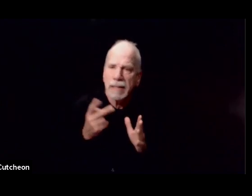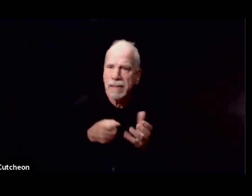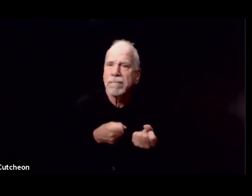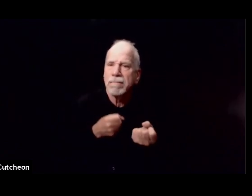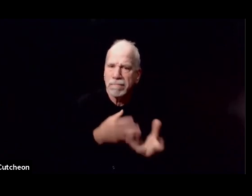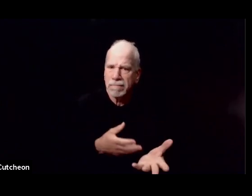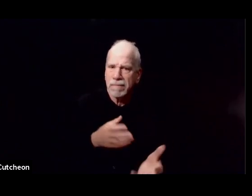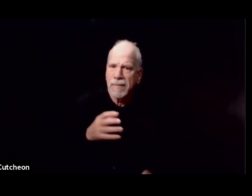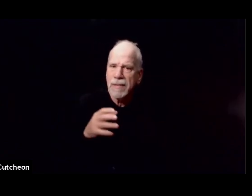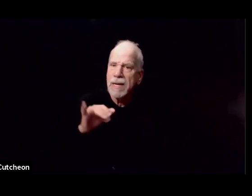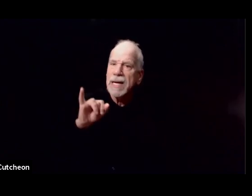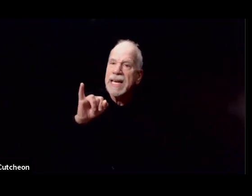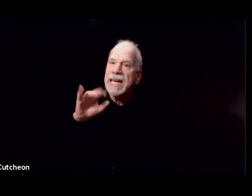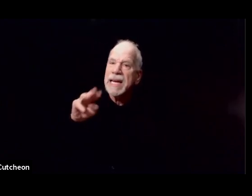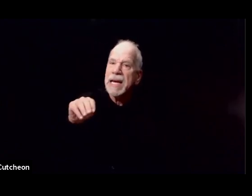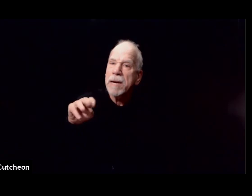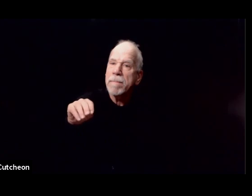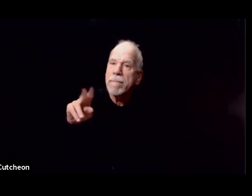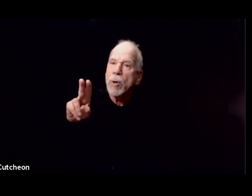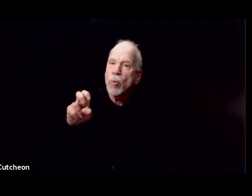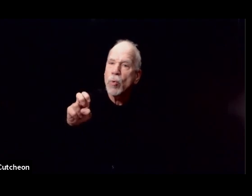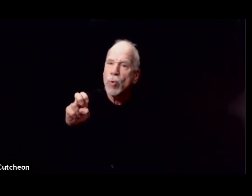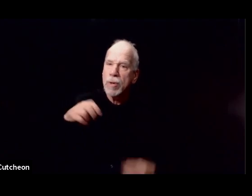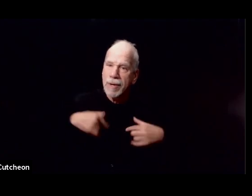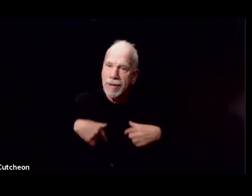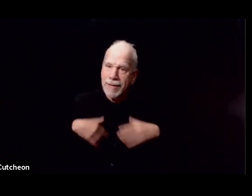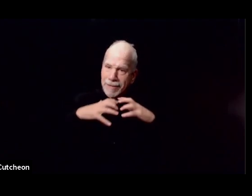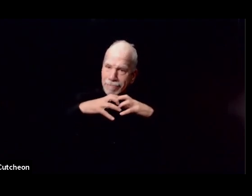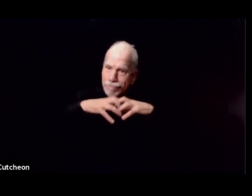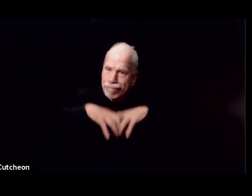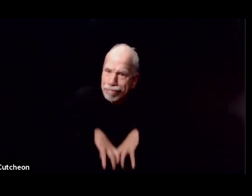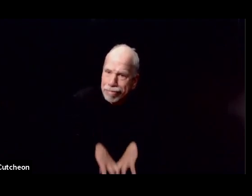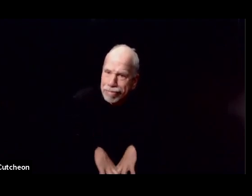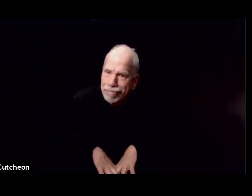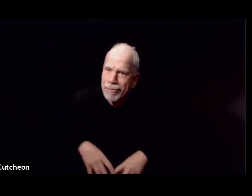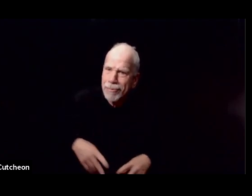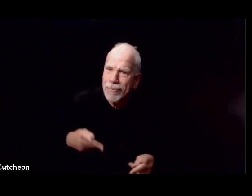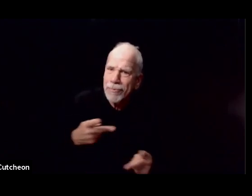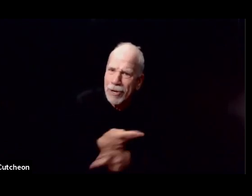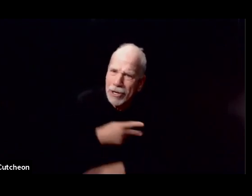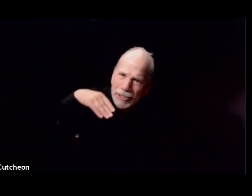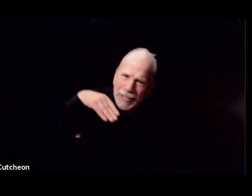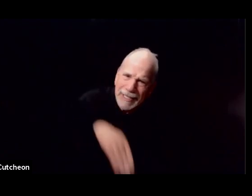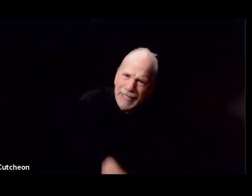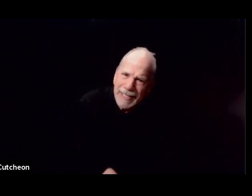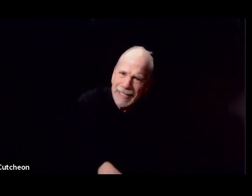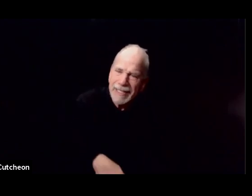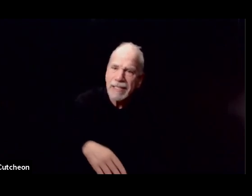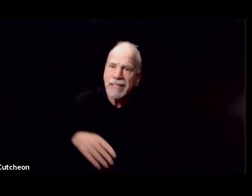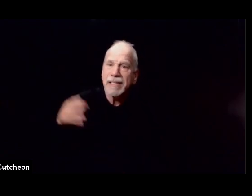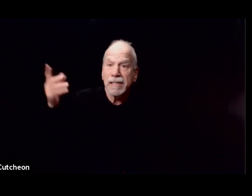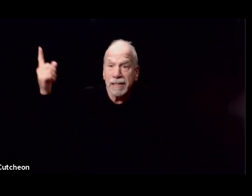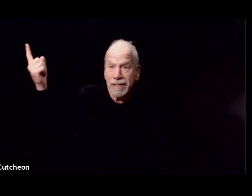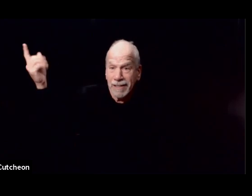COVID-19. The CDC in fact has just recently underscored that smoking puts people in a